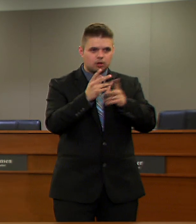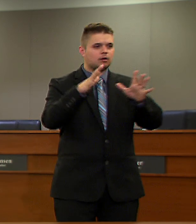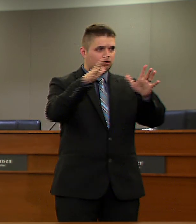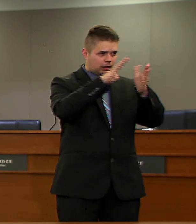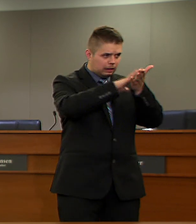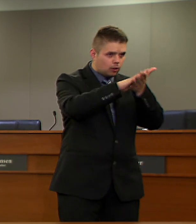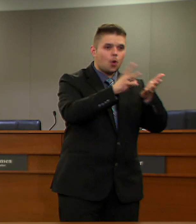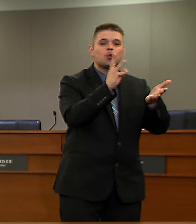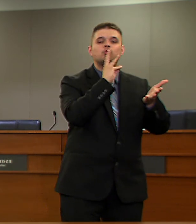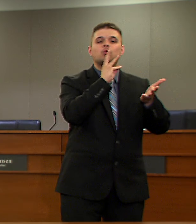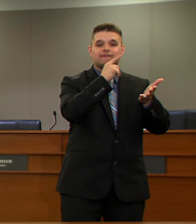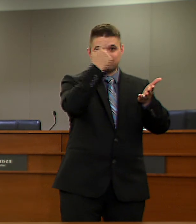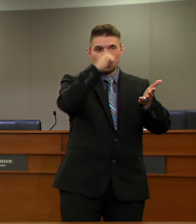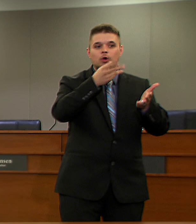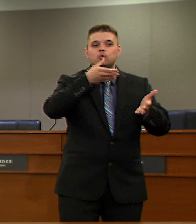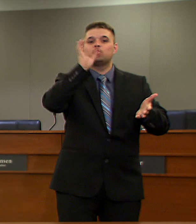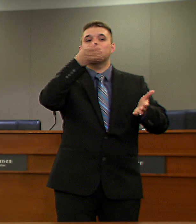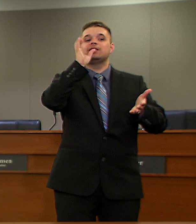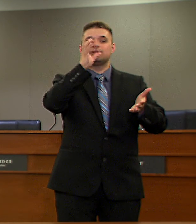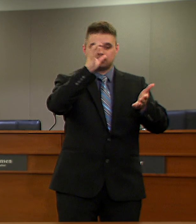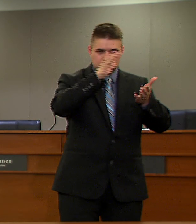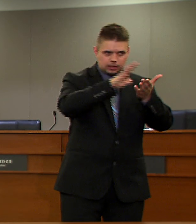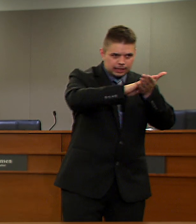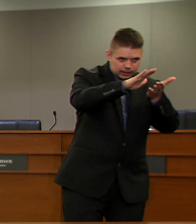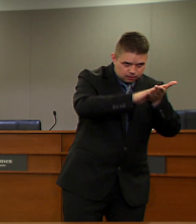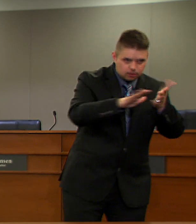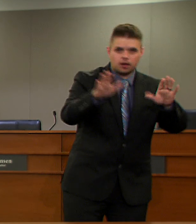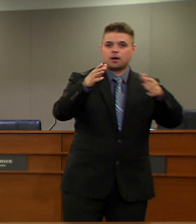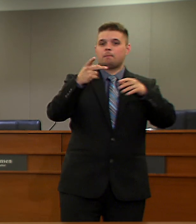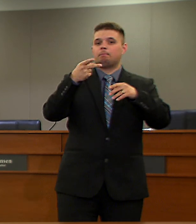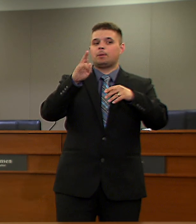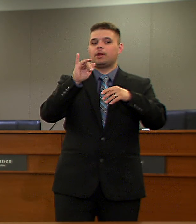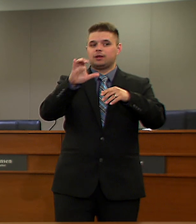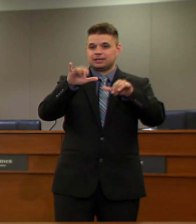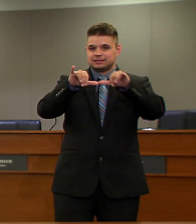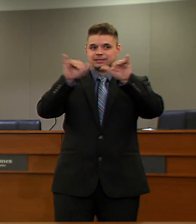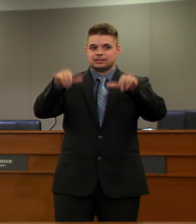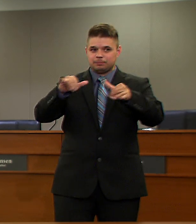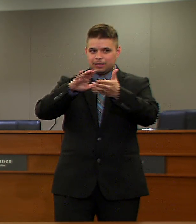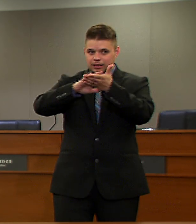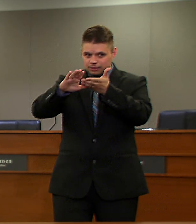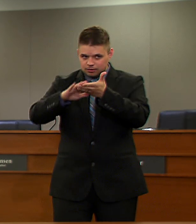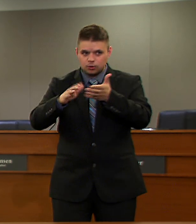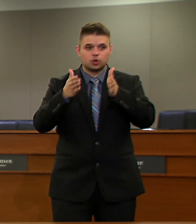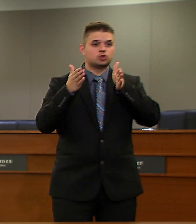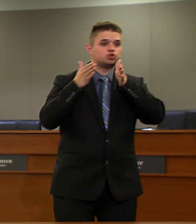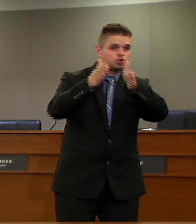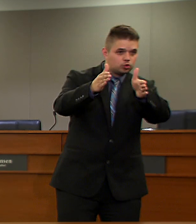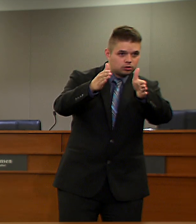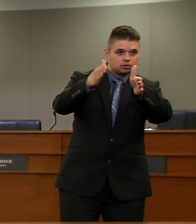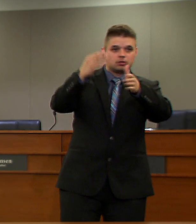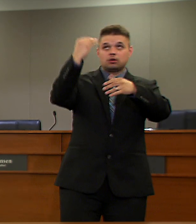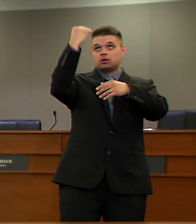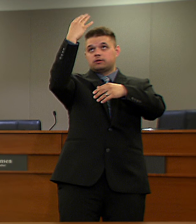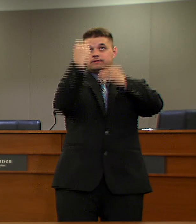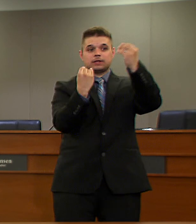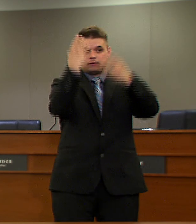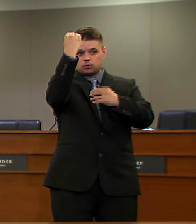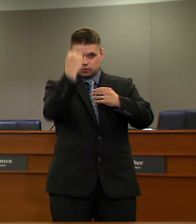streets signals, and supporting our public safety in emergencies. Vancouver Public Works have